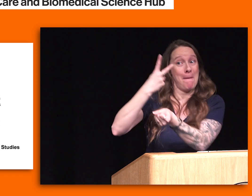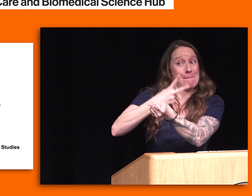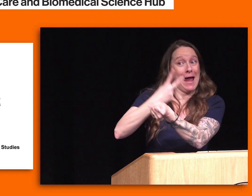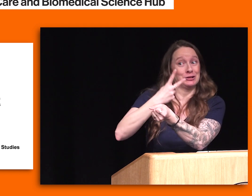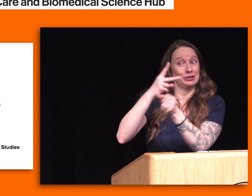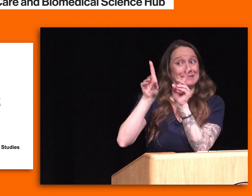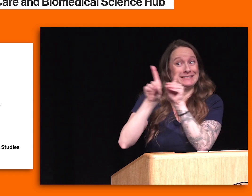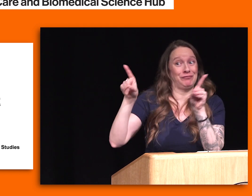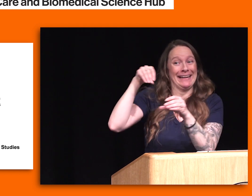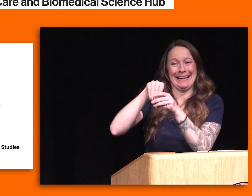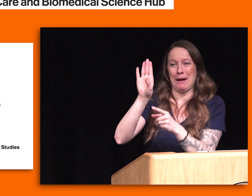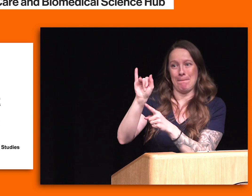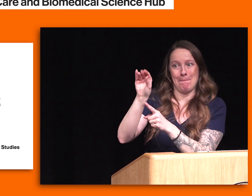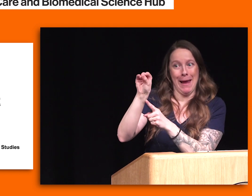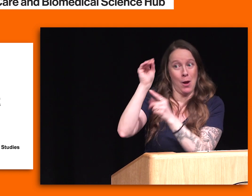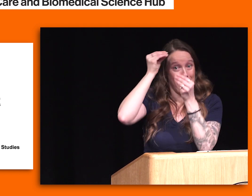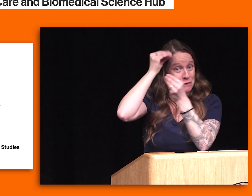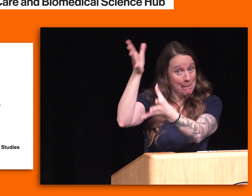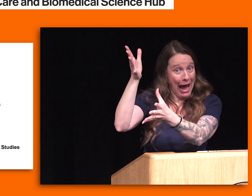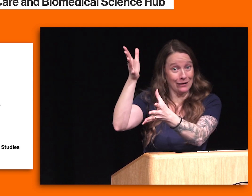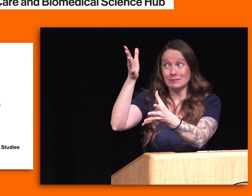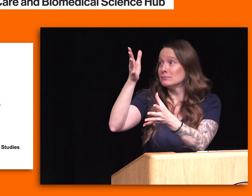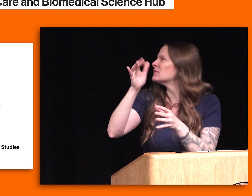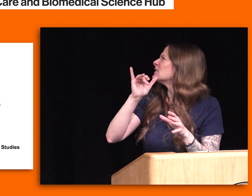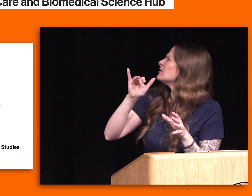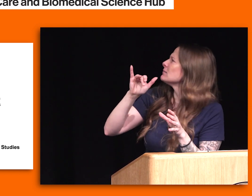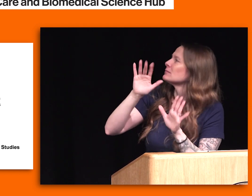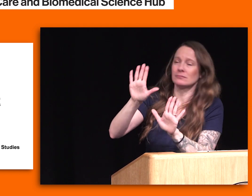I first applied for a master's degree in bioinformatics.